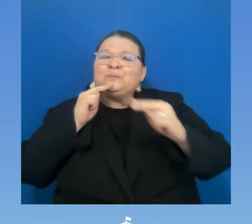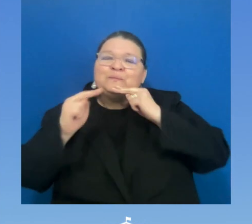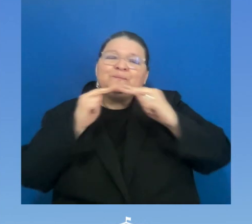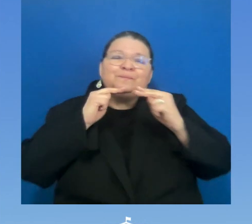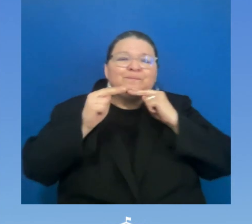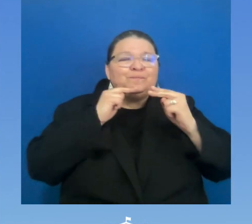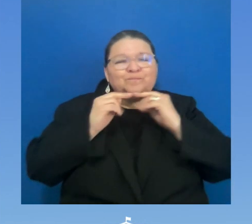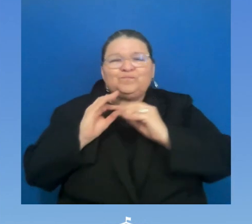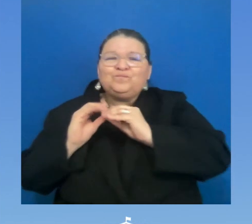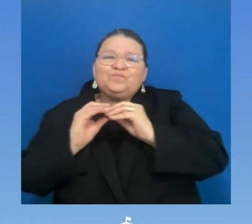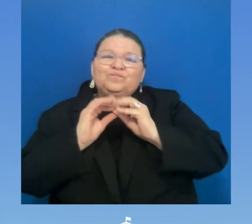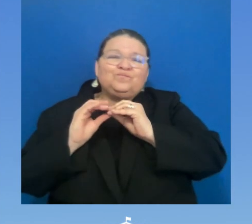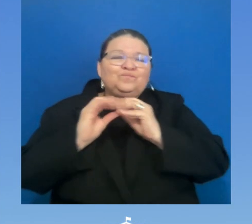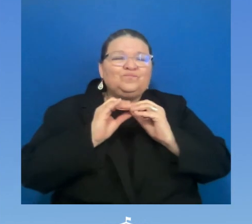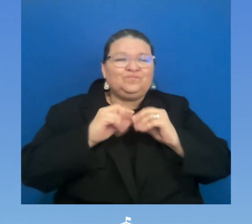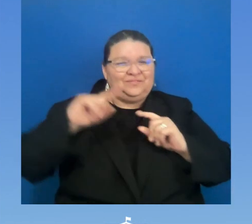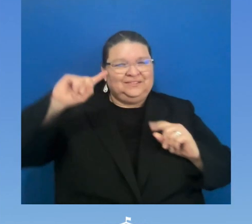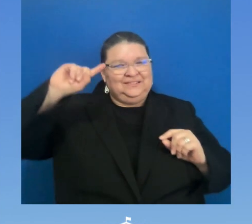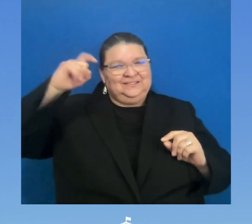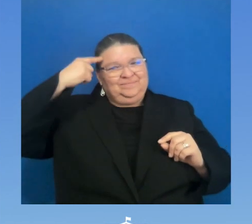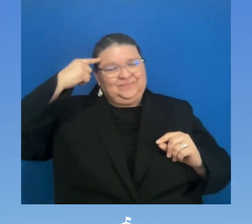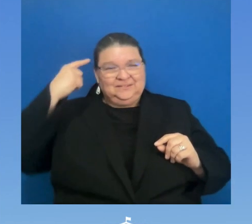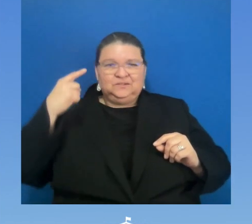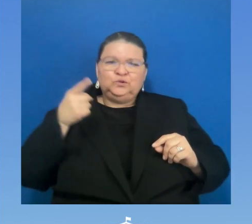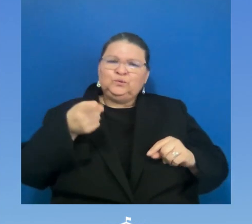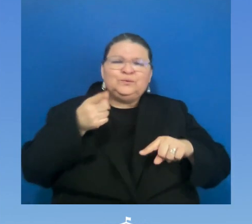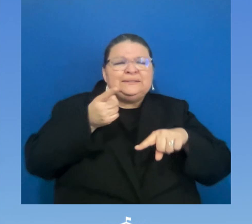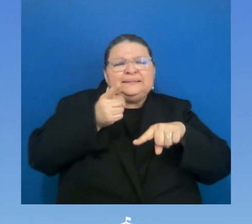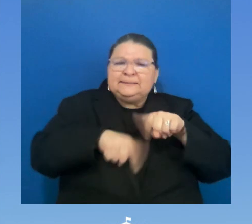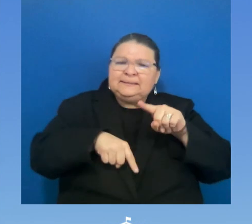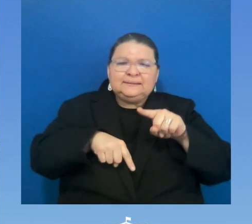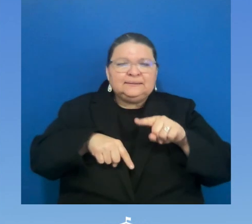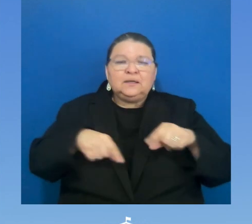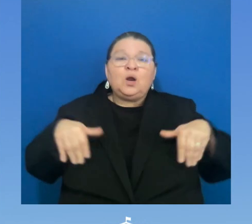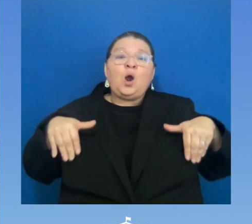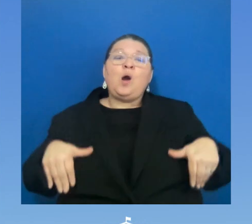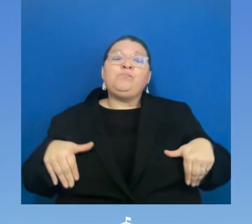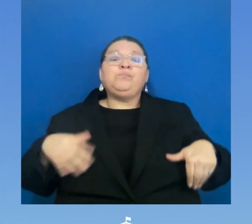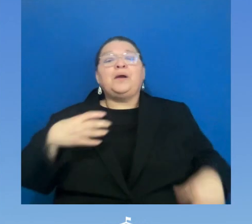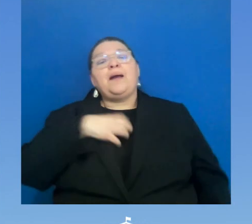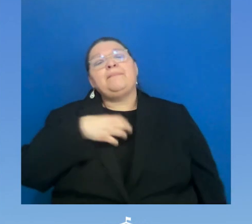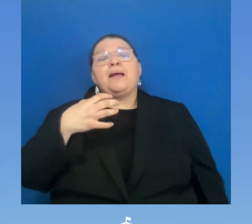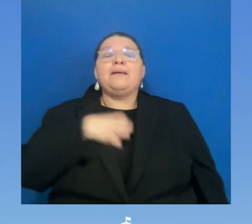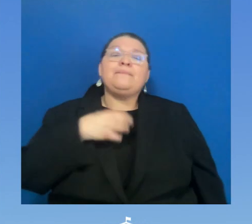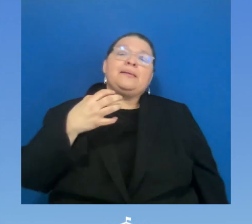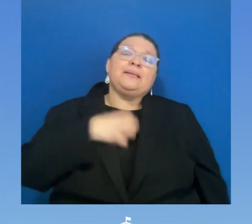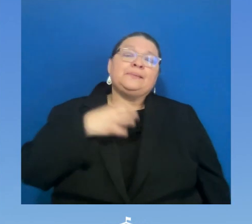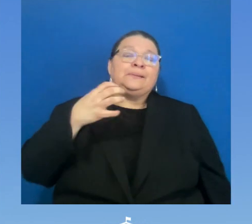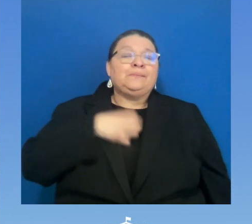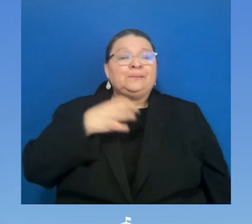and keep complaining unless you're willing to get inside and help create change. And so, that is why I do what I do.